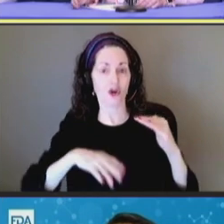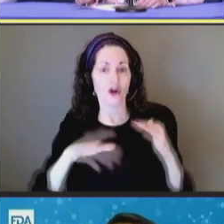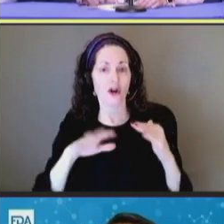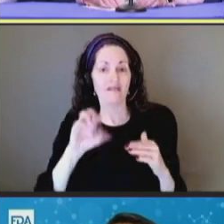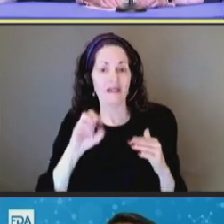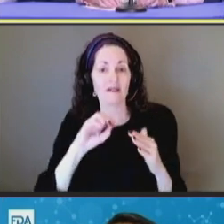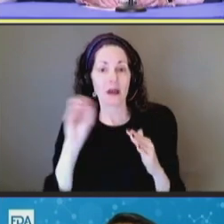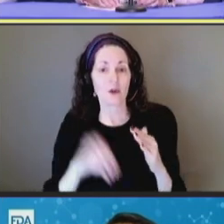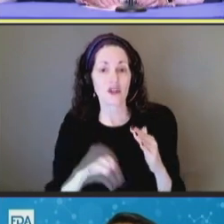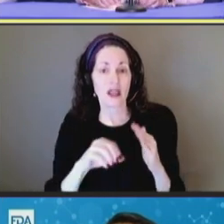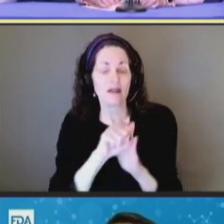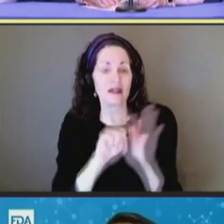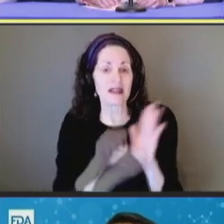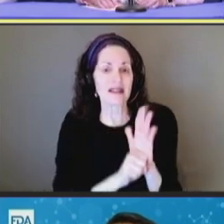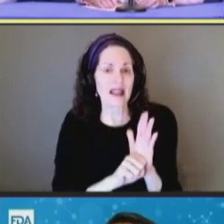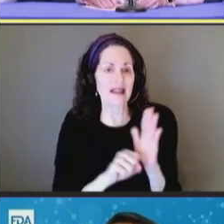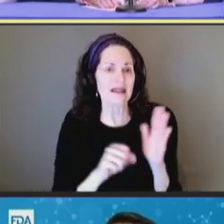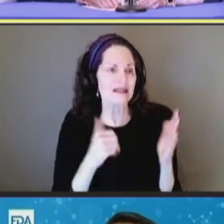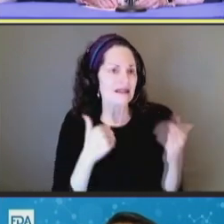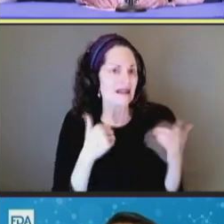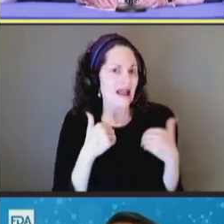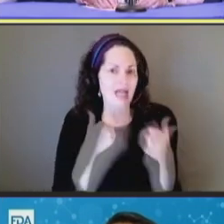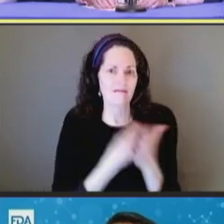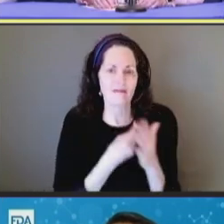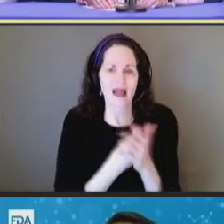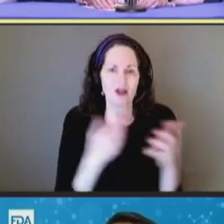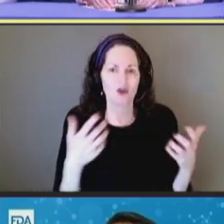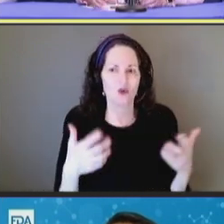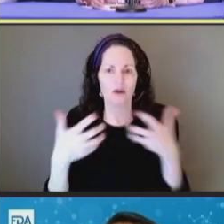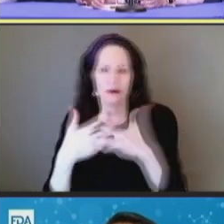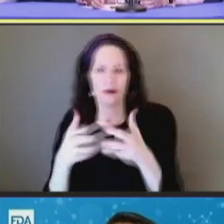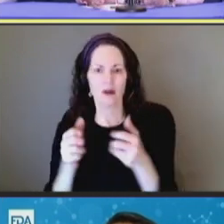towards any sort of Medicaid match. We think that this is a real challenge.